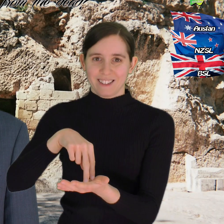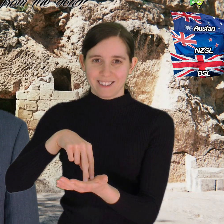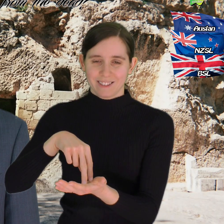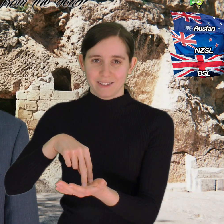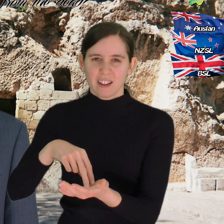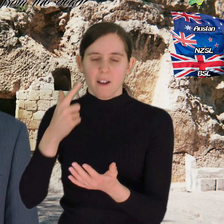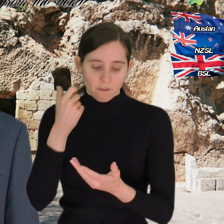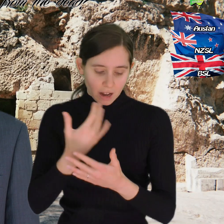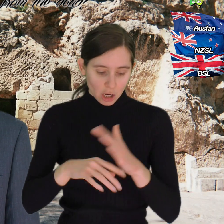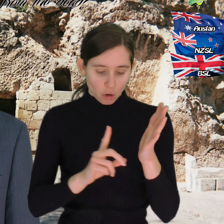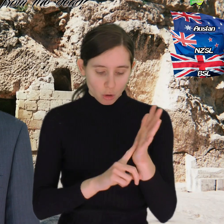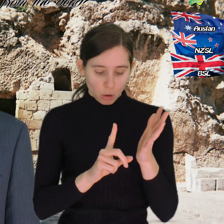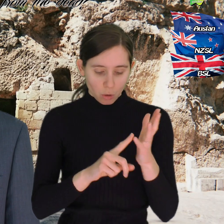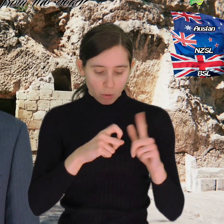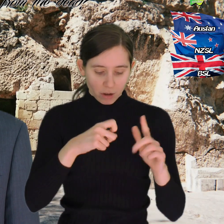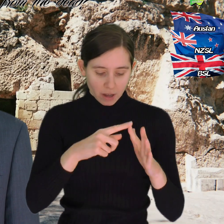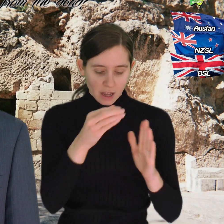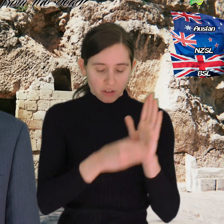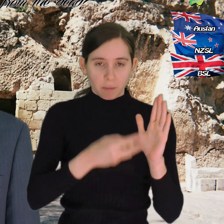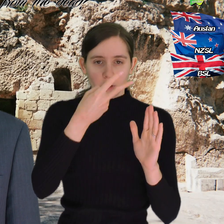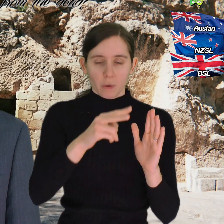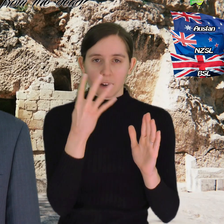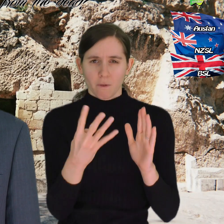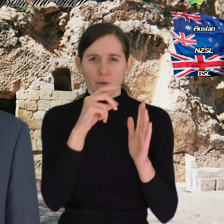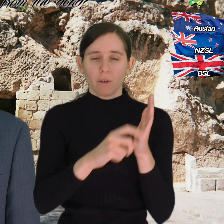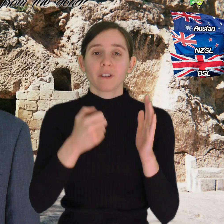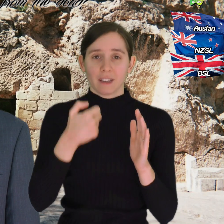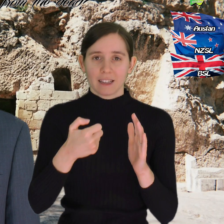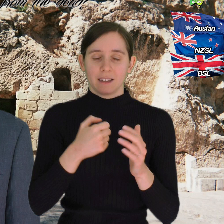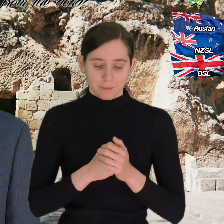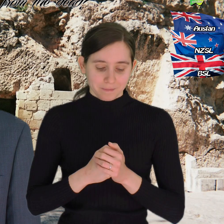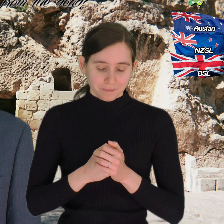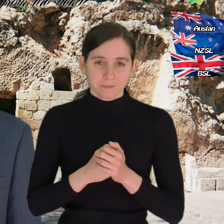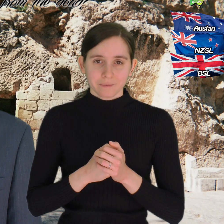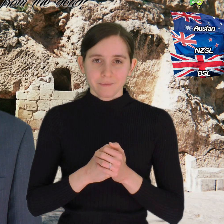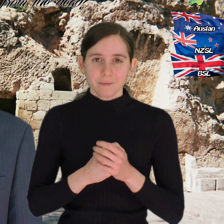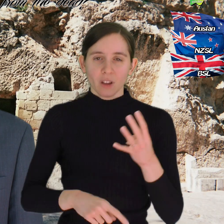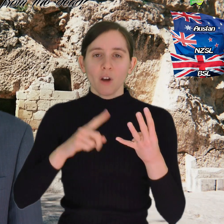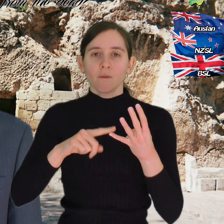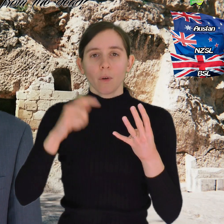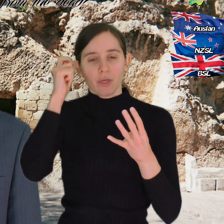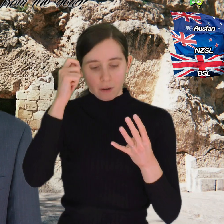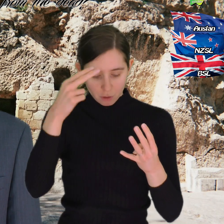You can find that in Luke 24:6. The fourth theory is called the